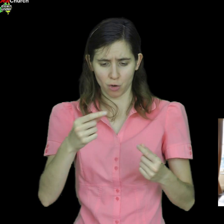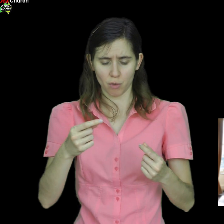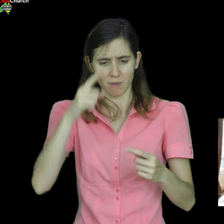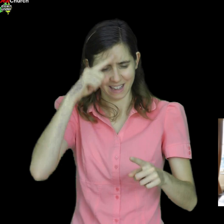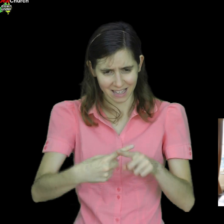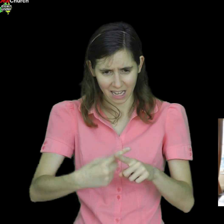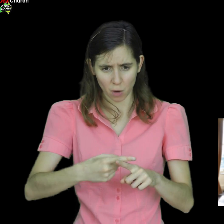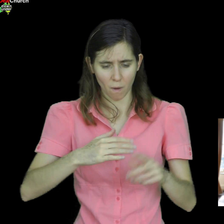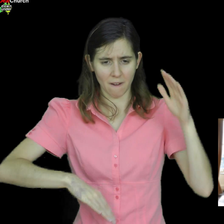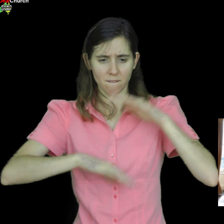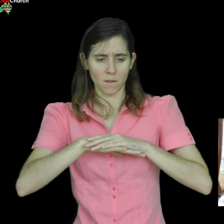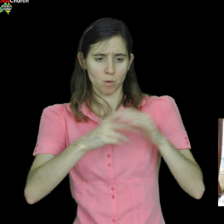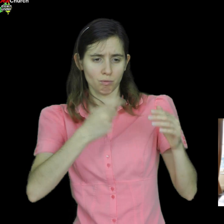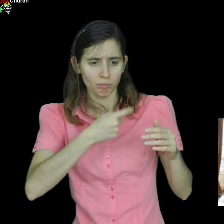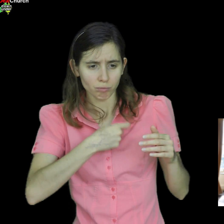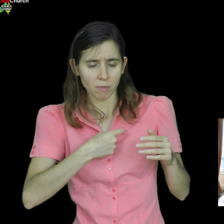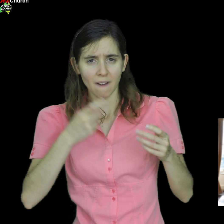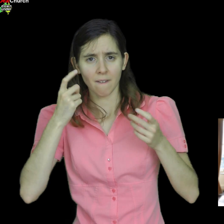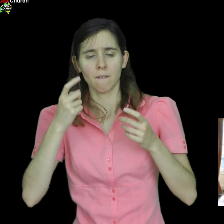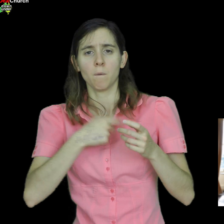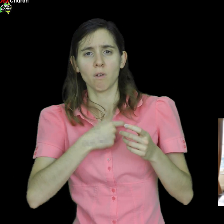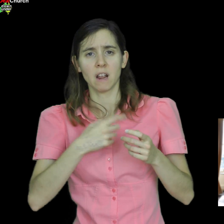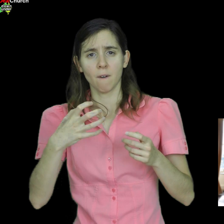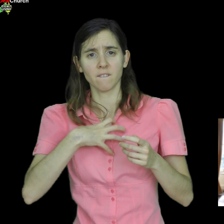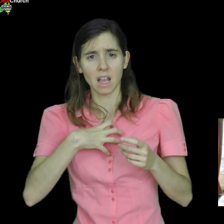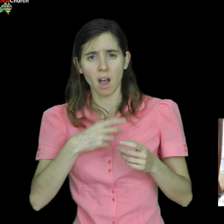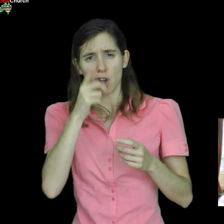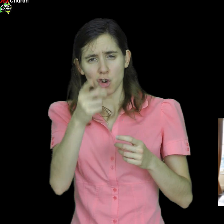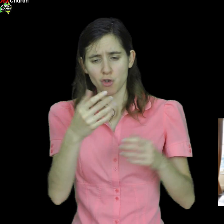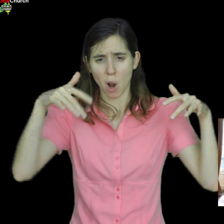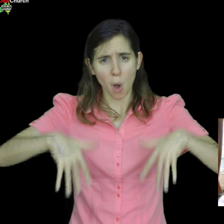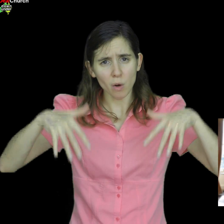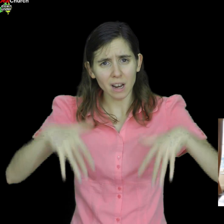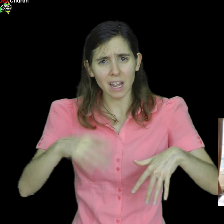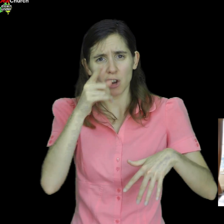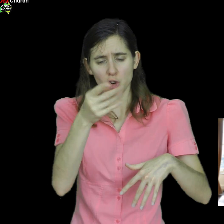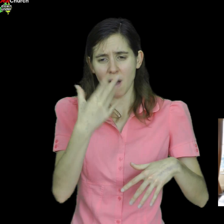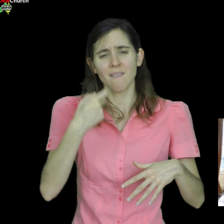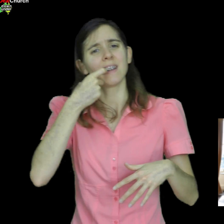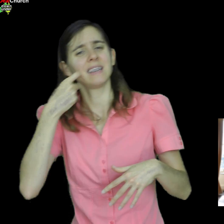worry or fear? Are you lonely? Are you powerless over an addiction or weakness